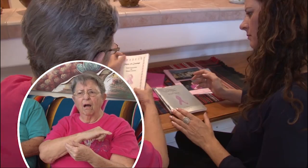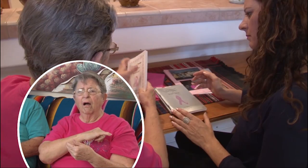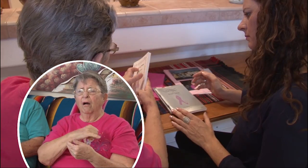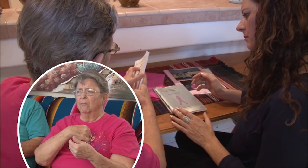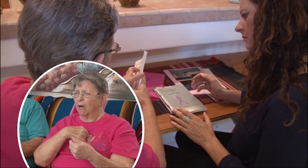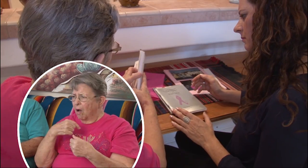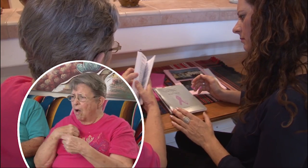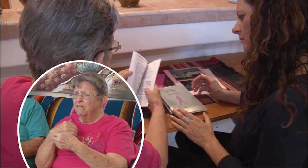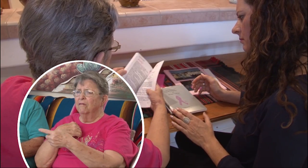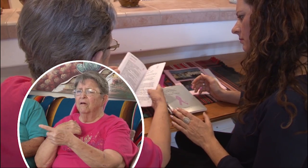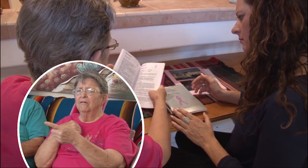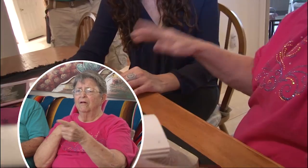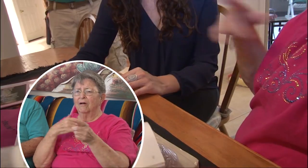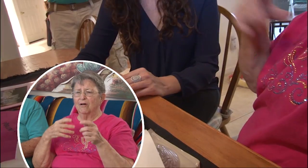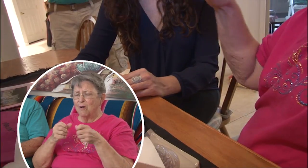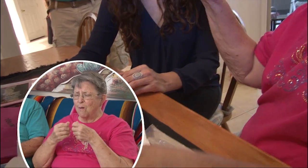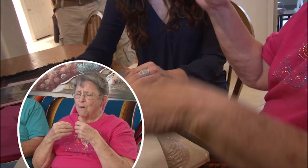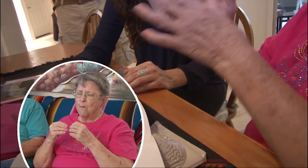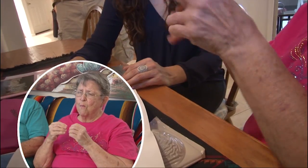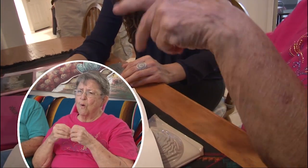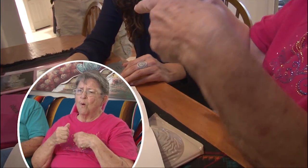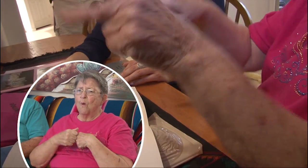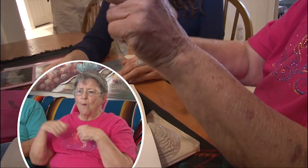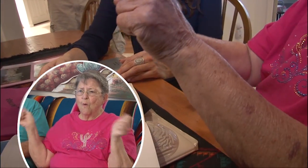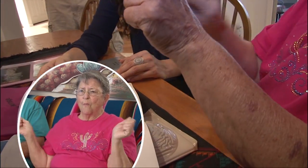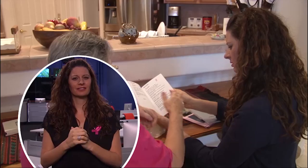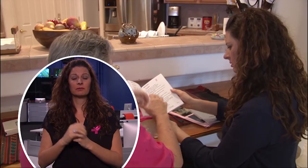can relate their experiences to everyone else and be more open.”